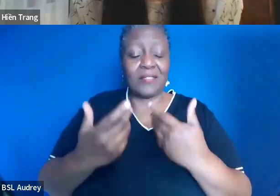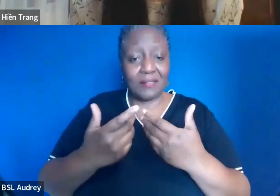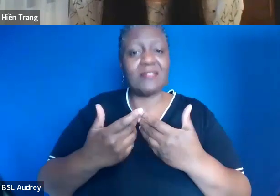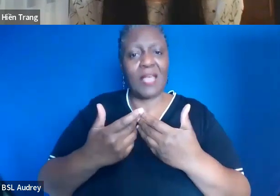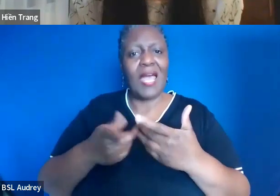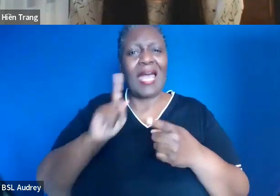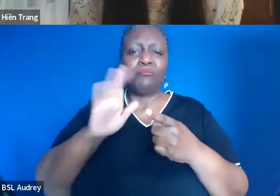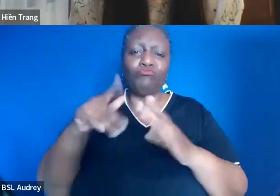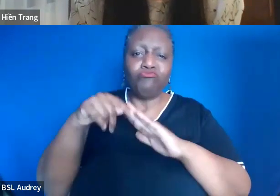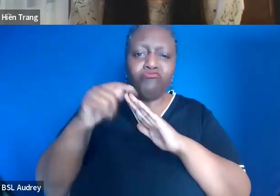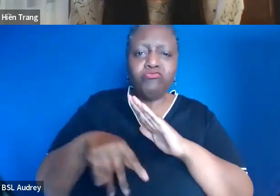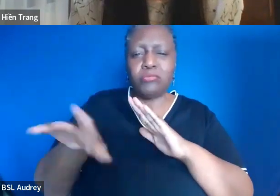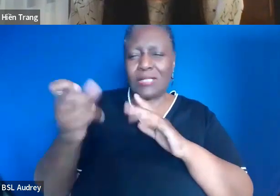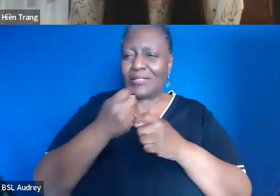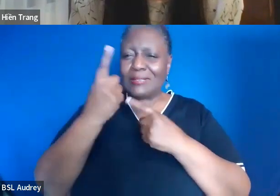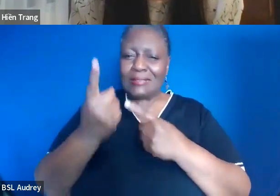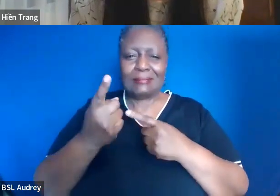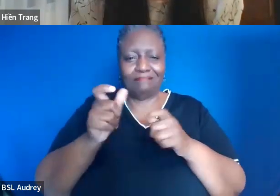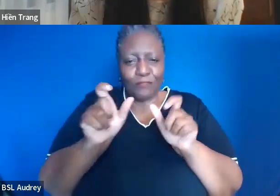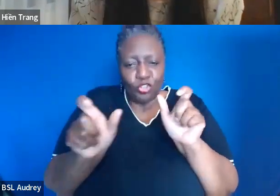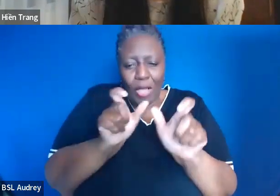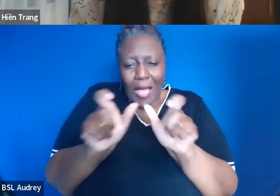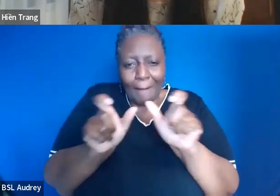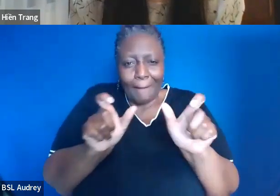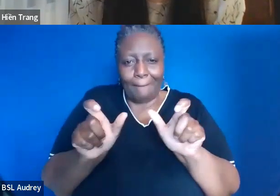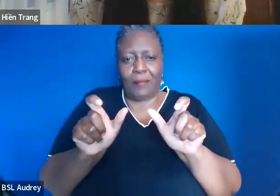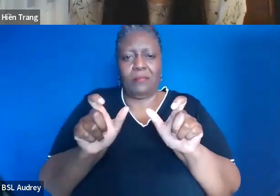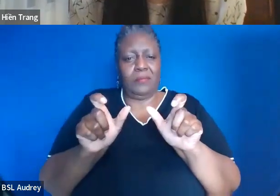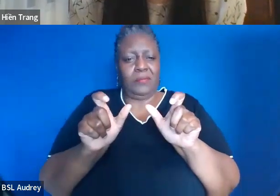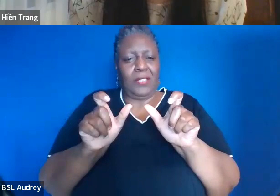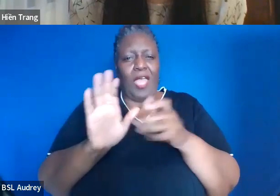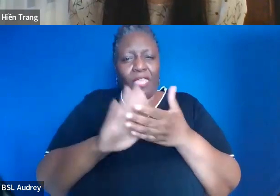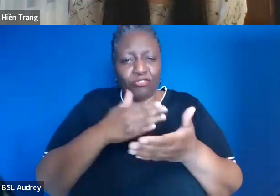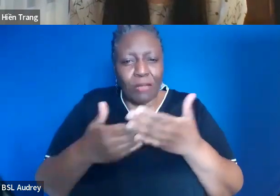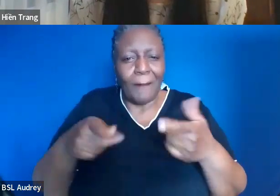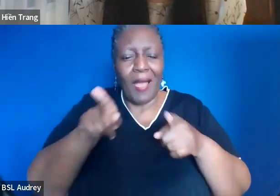way like understanding the grammatical structure and and piecing things together